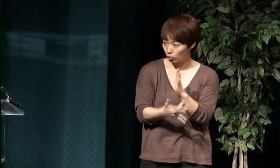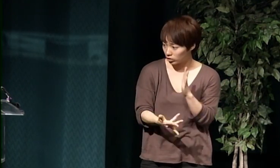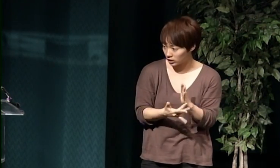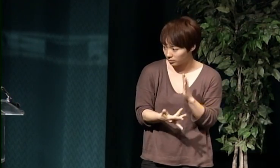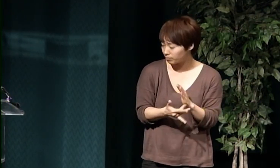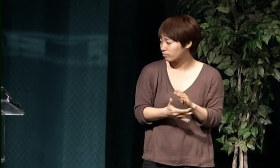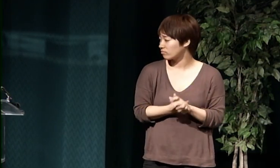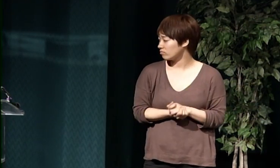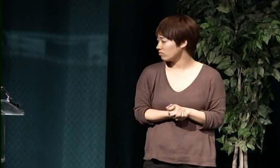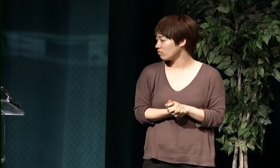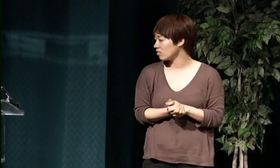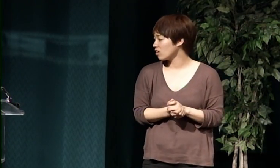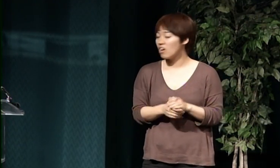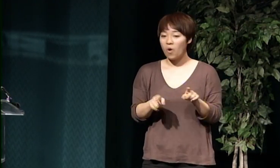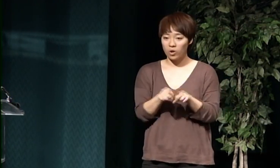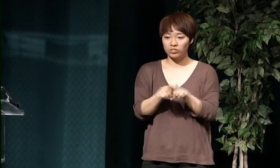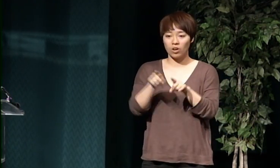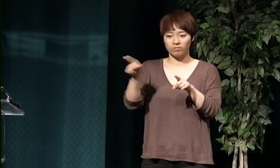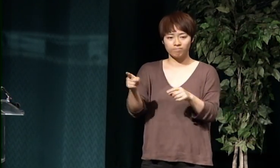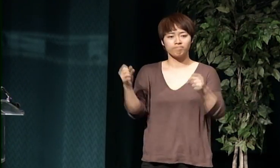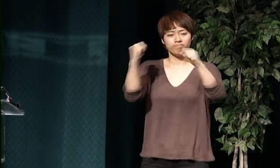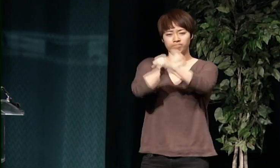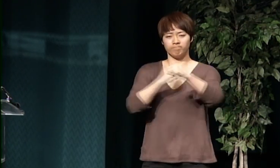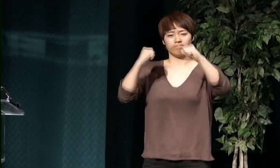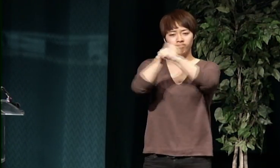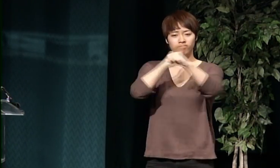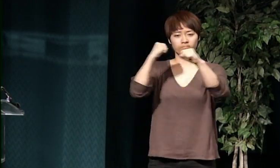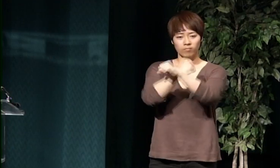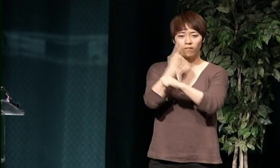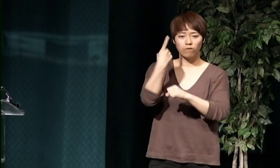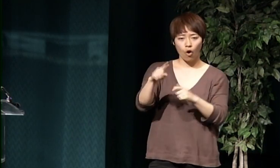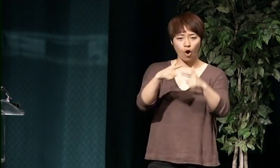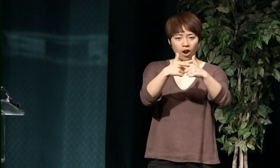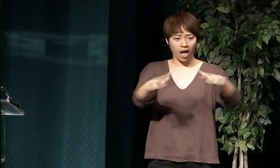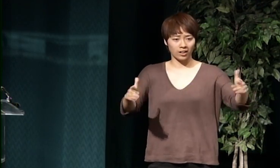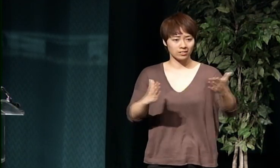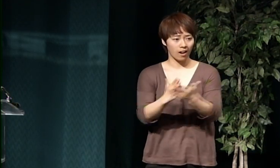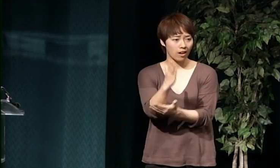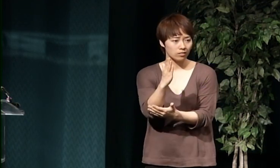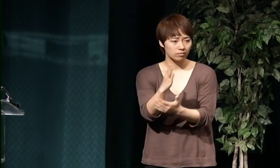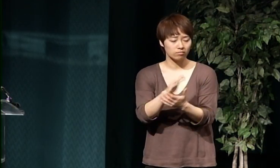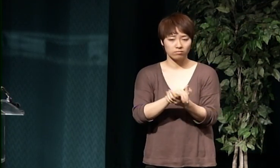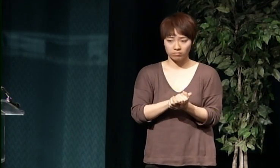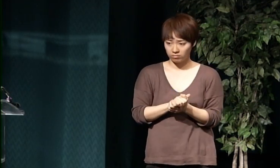on accessibility and technology. He's also had a great role in lobbying for language rights